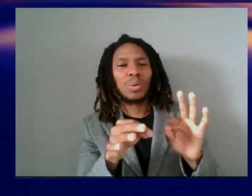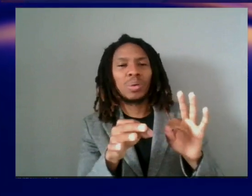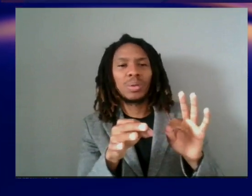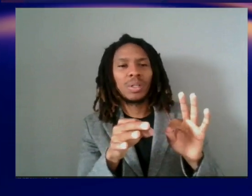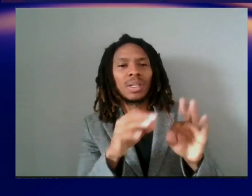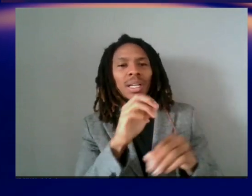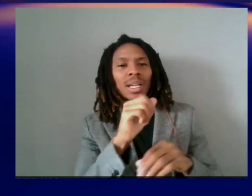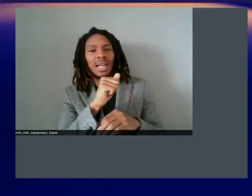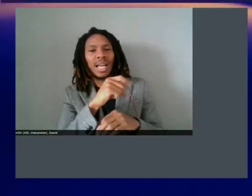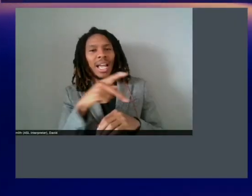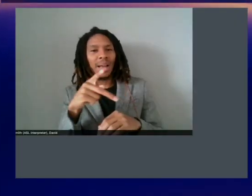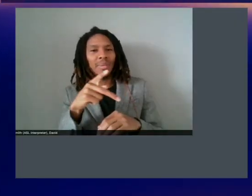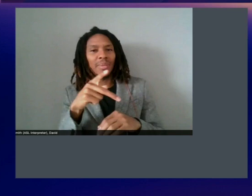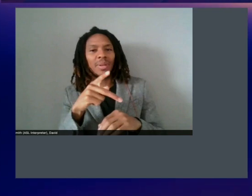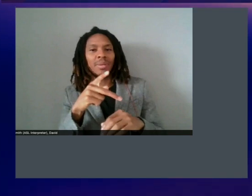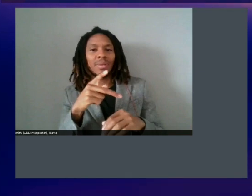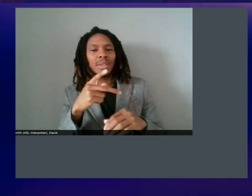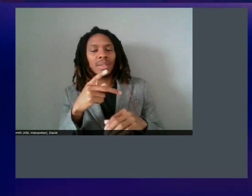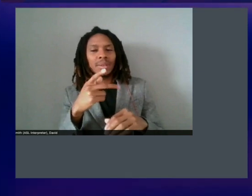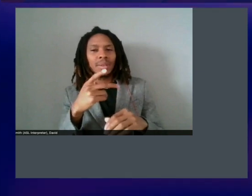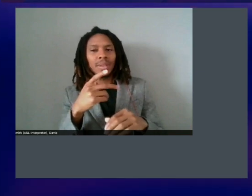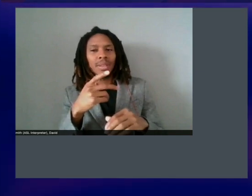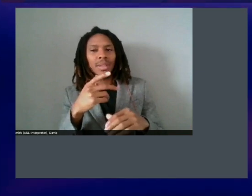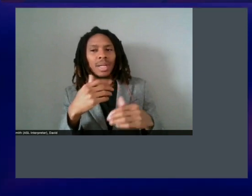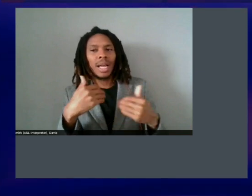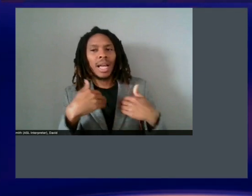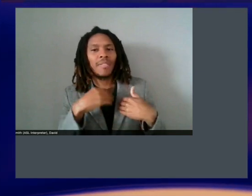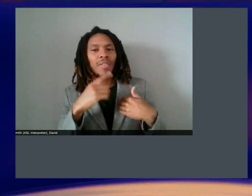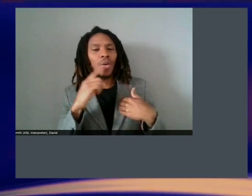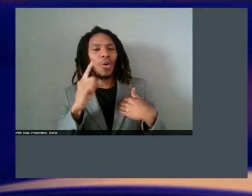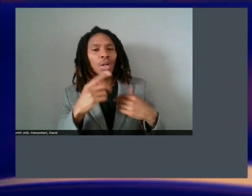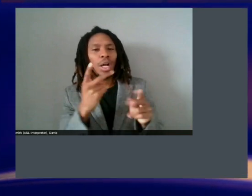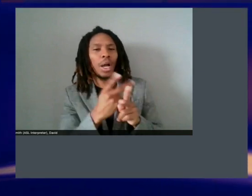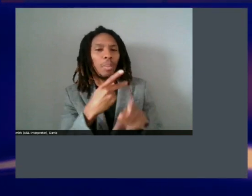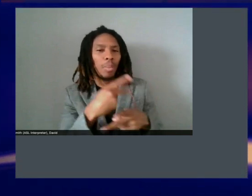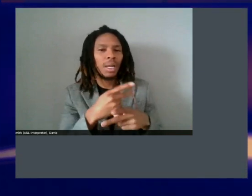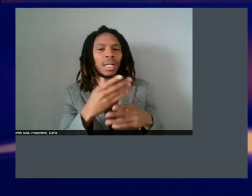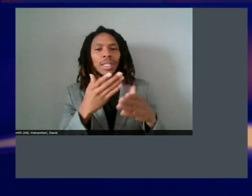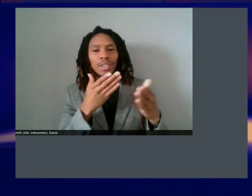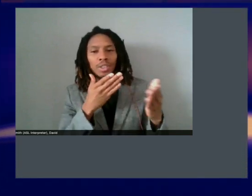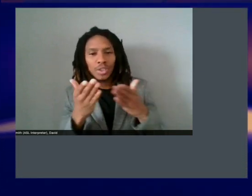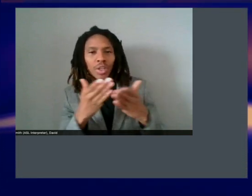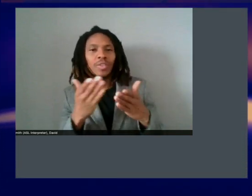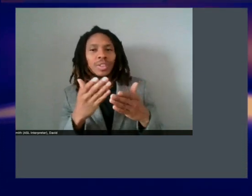that kind of helps me order some products or services and has an interface for me to navigate